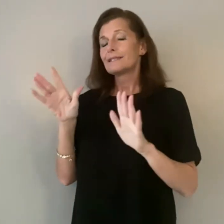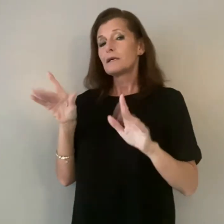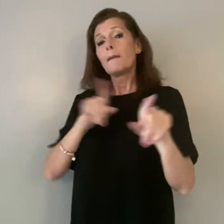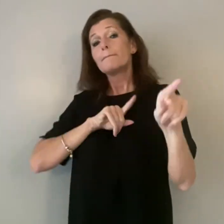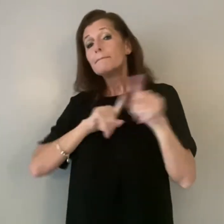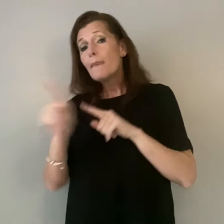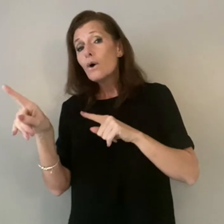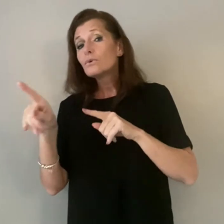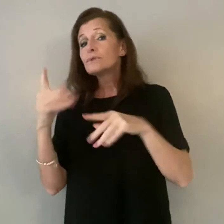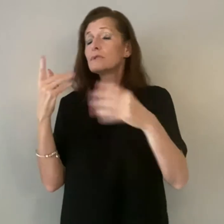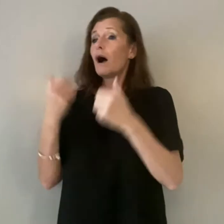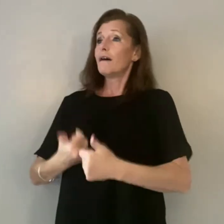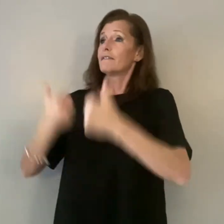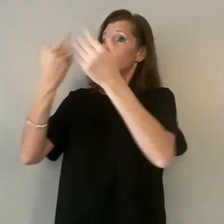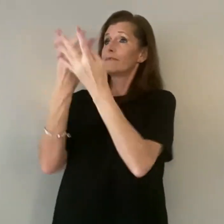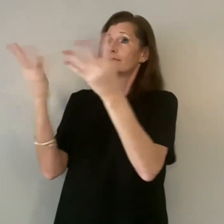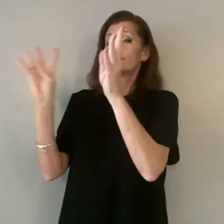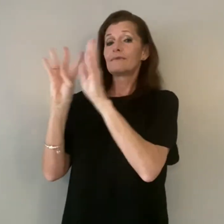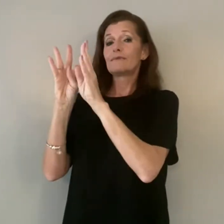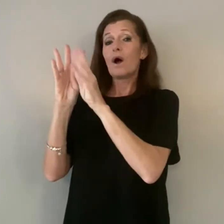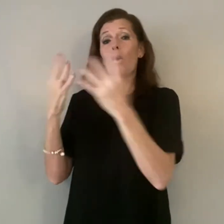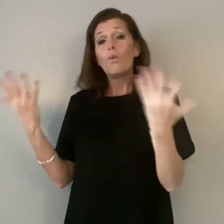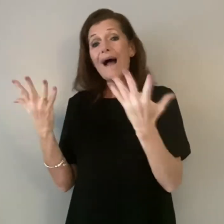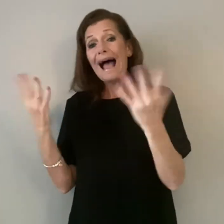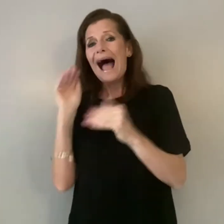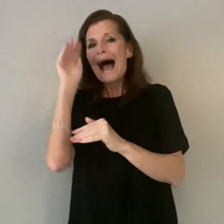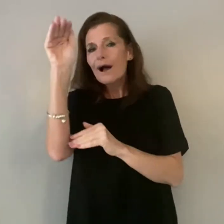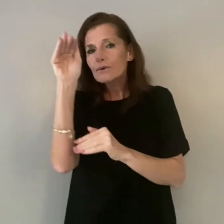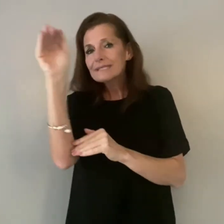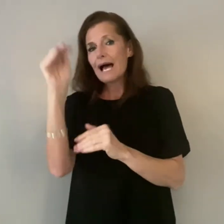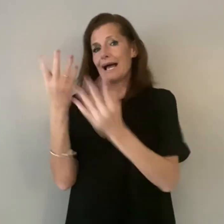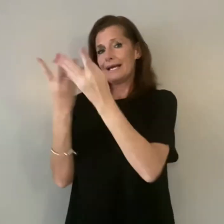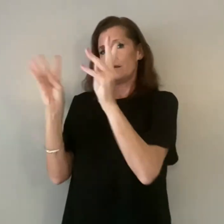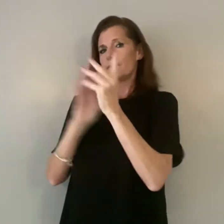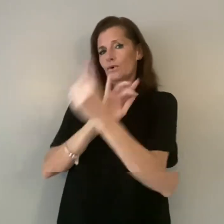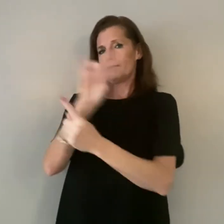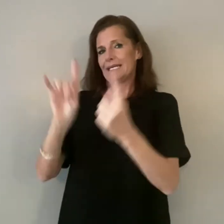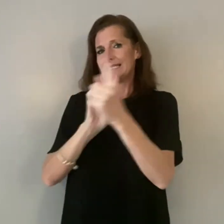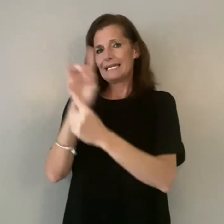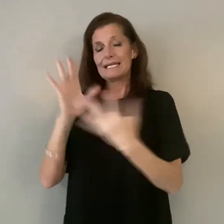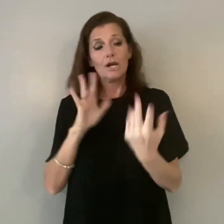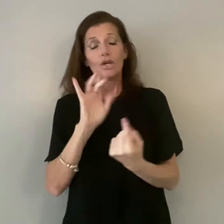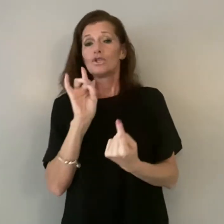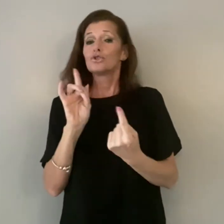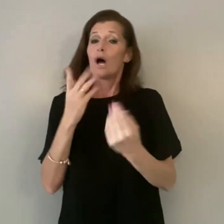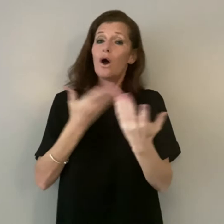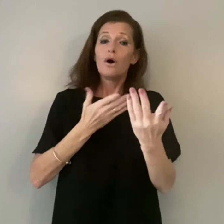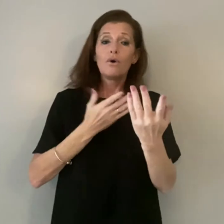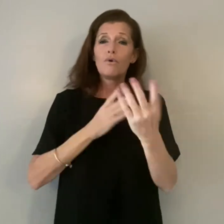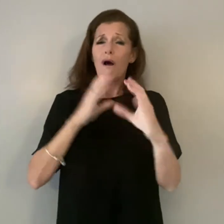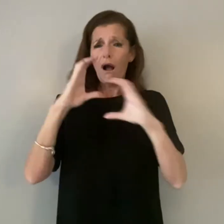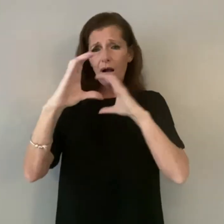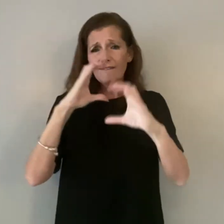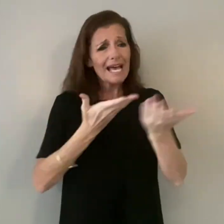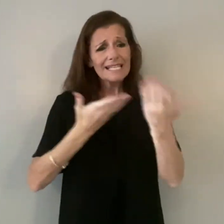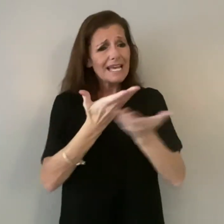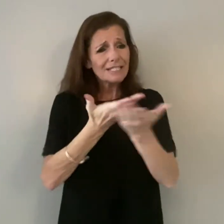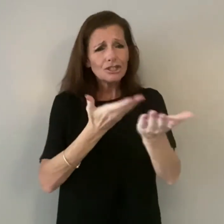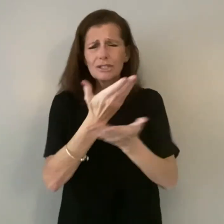it's most of the good work of boards happened outside of the board meeting. So that when he talks about having conversations with the trustees, that's really critical,